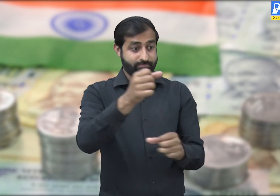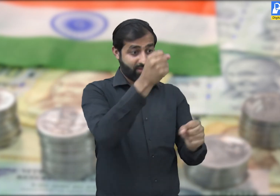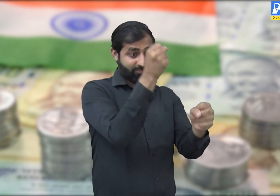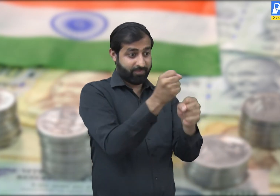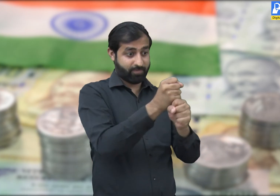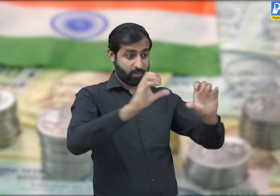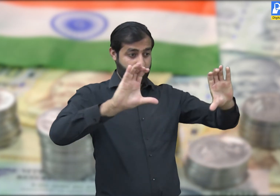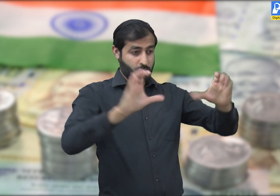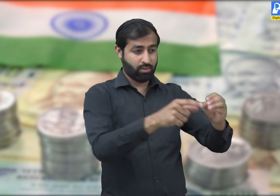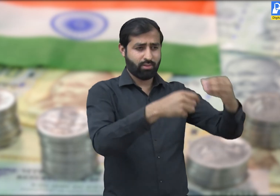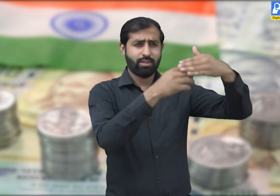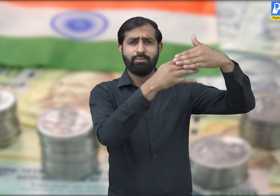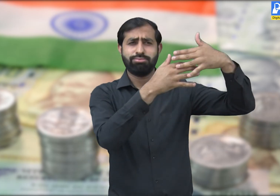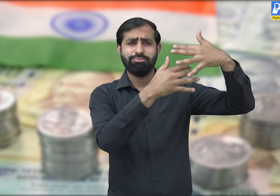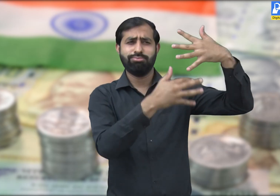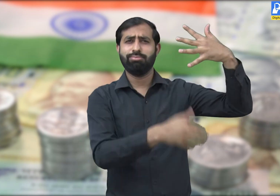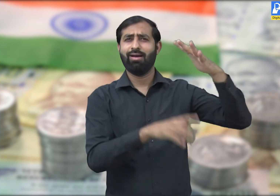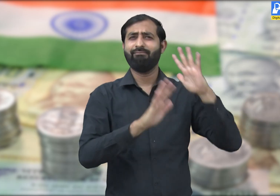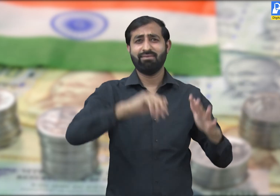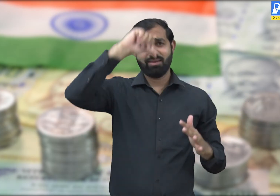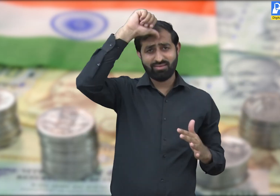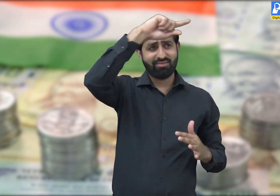The government owns most of the assets and provides